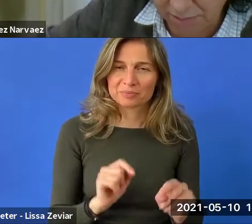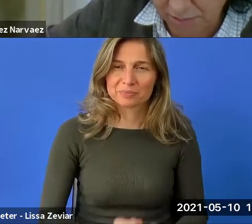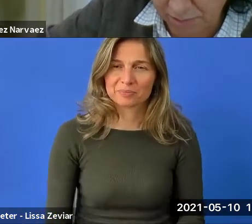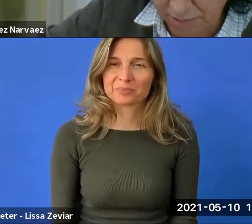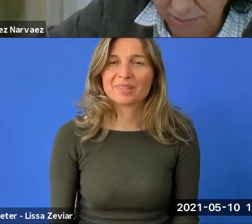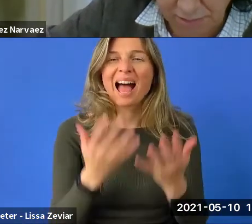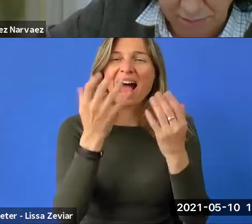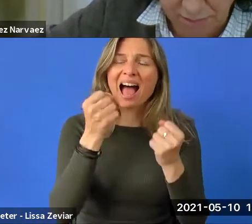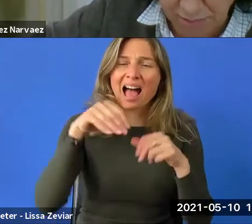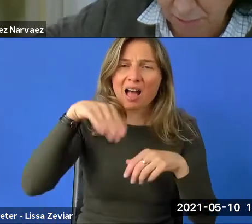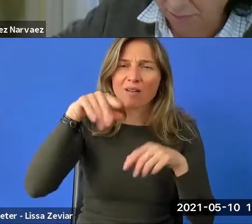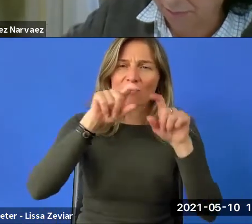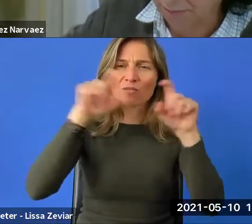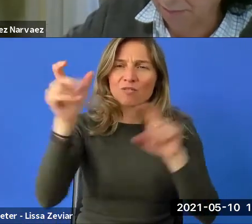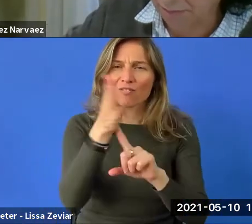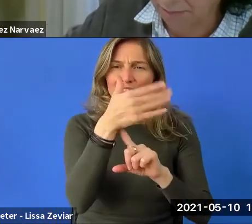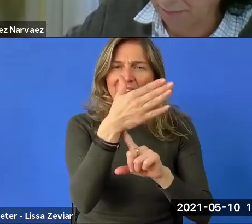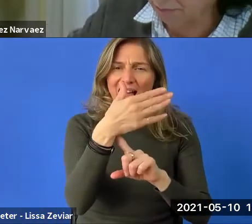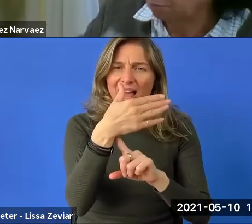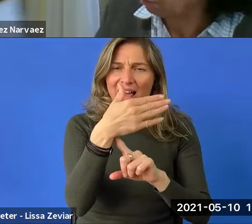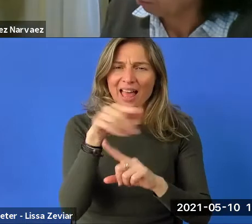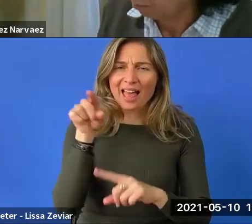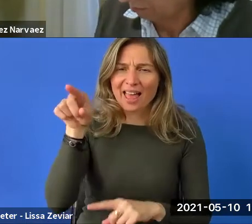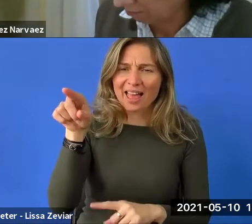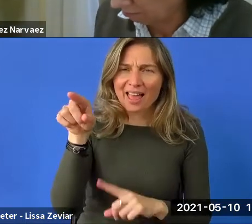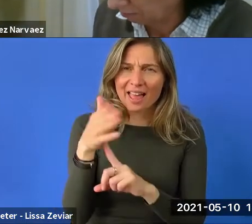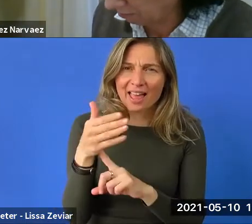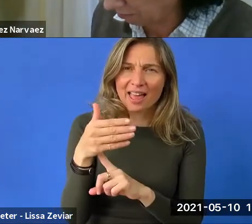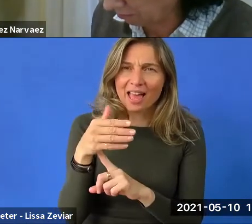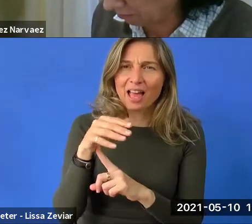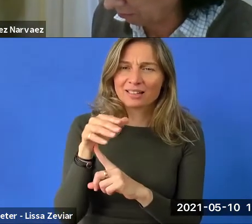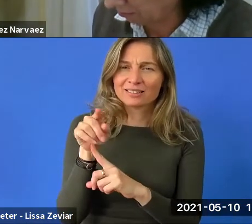There is a flag icon on the left side of your screen,